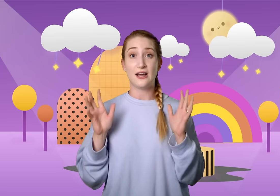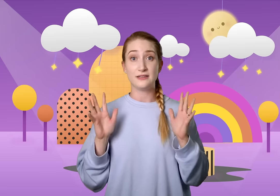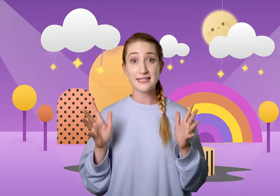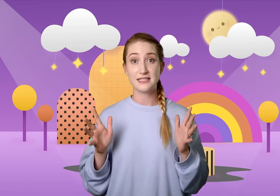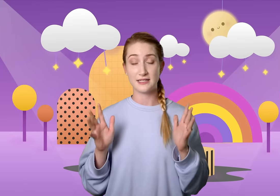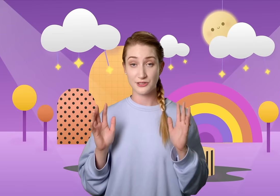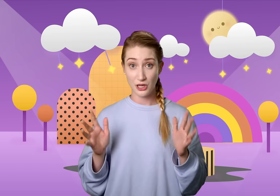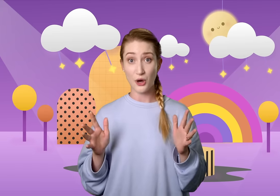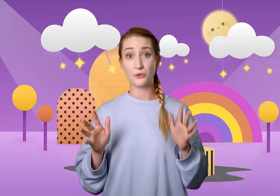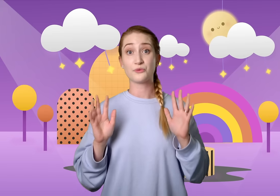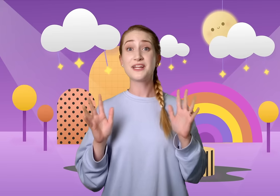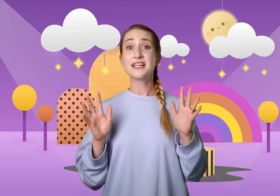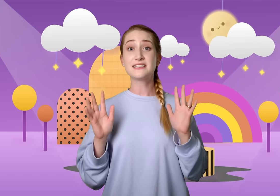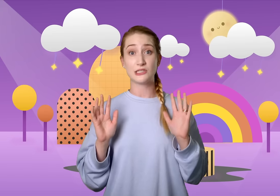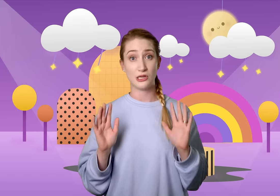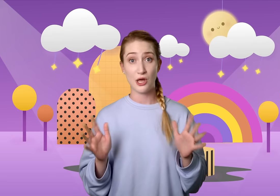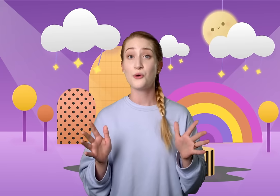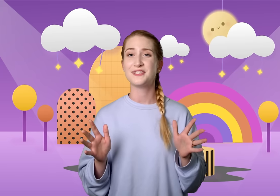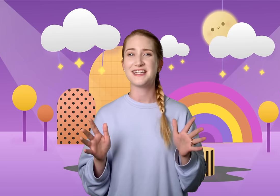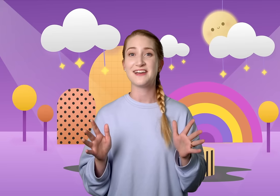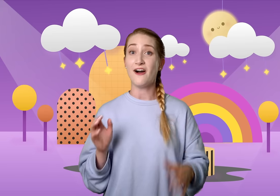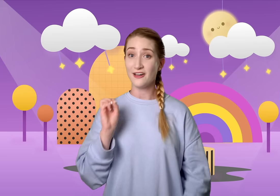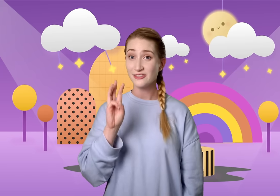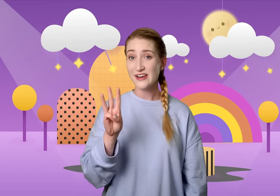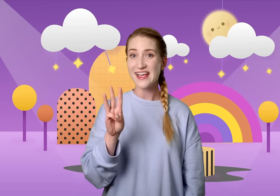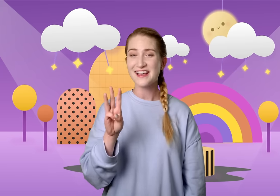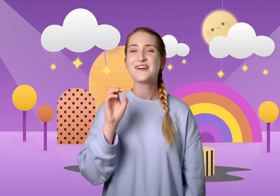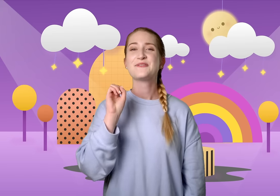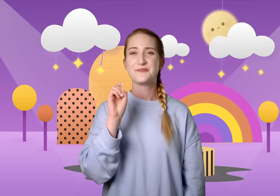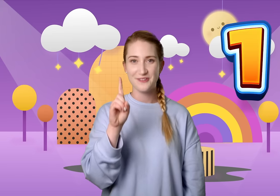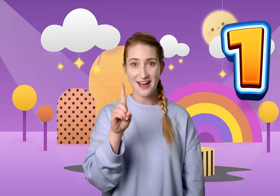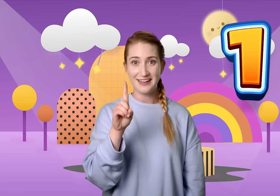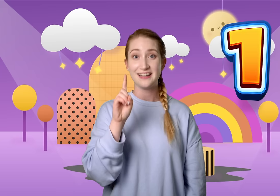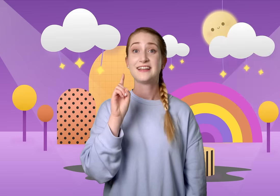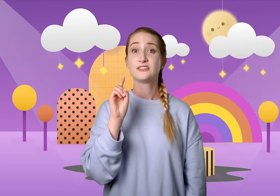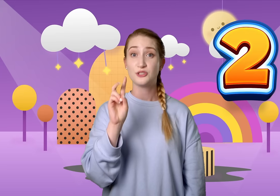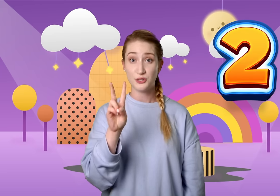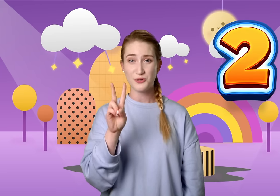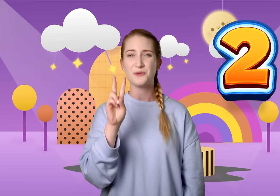Now let's say slow really slowly on three. One, two,